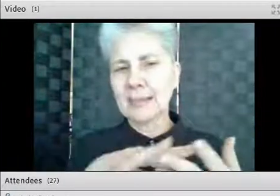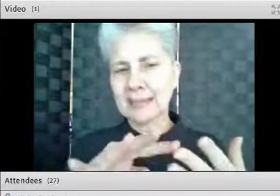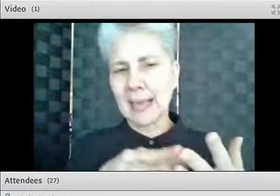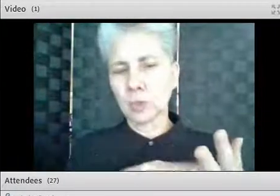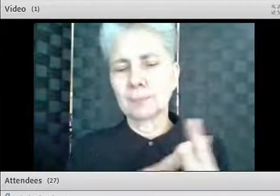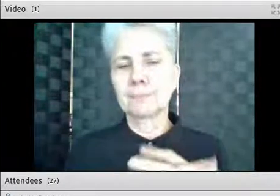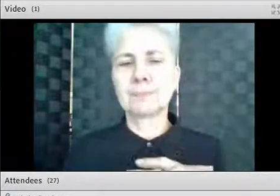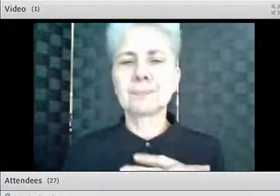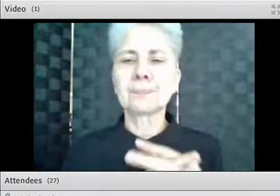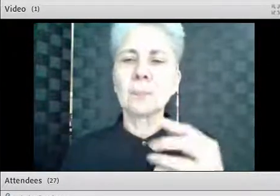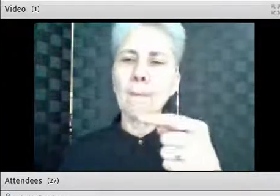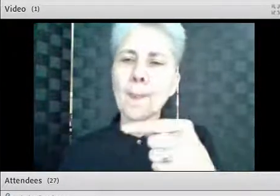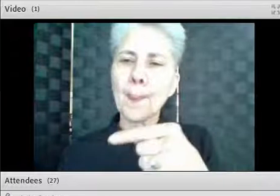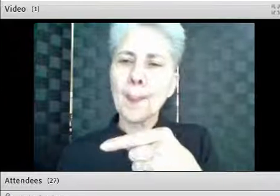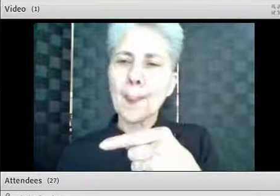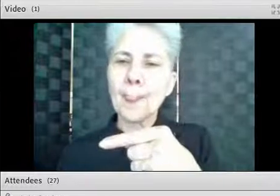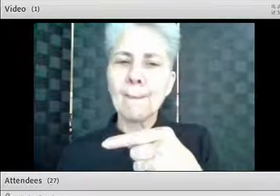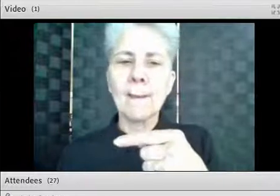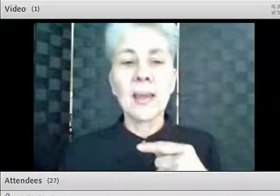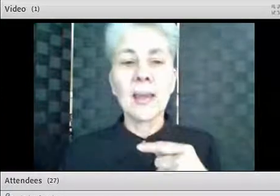Okay, so GV1469,